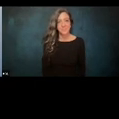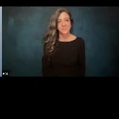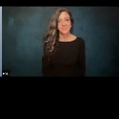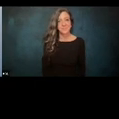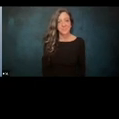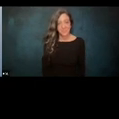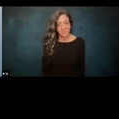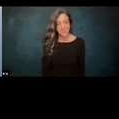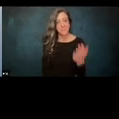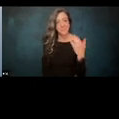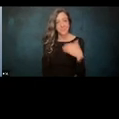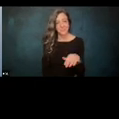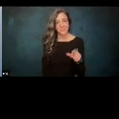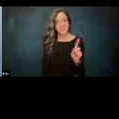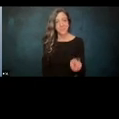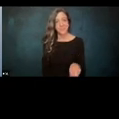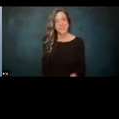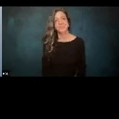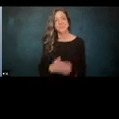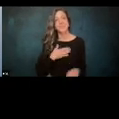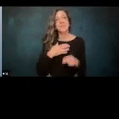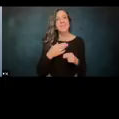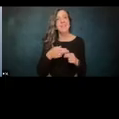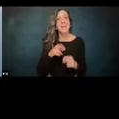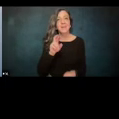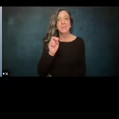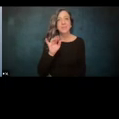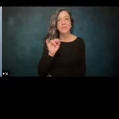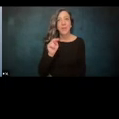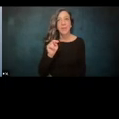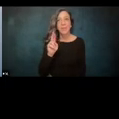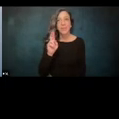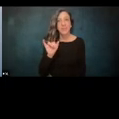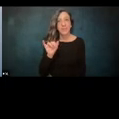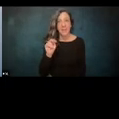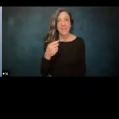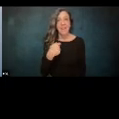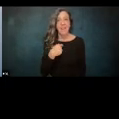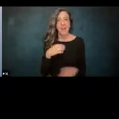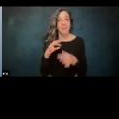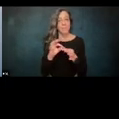Next slide. My name is Robin Ryan and I'm in the coordinator of the seeds of partnership